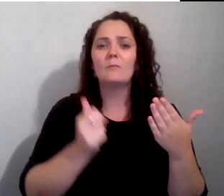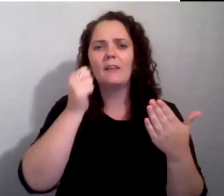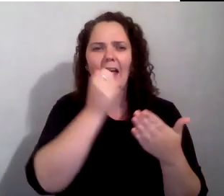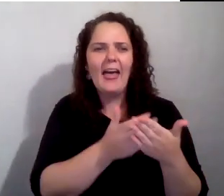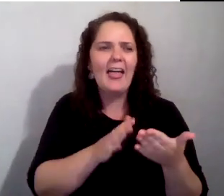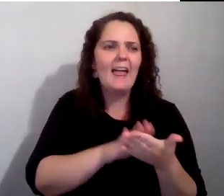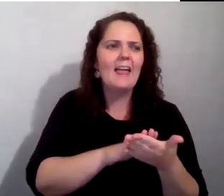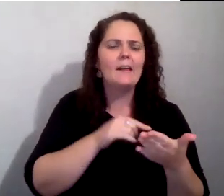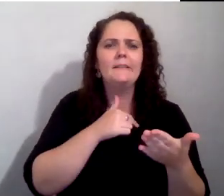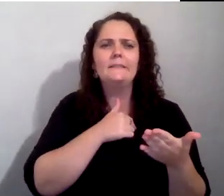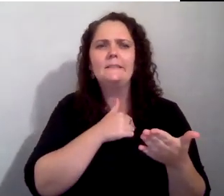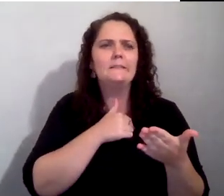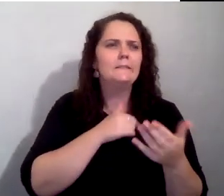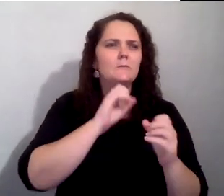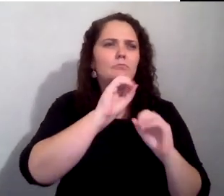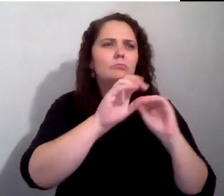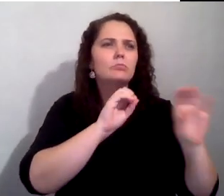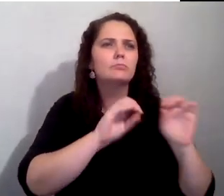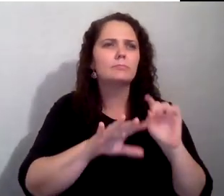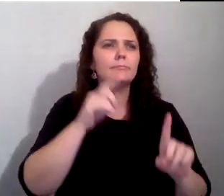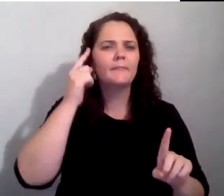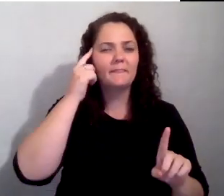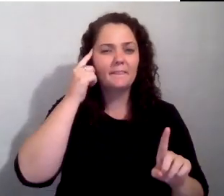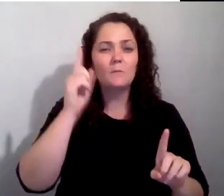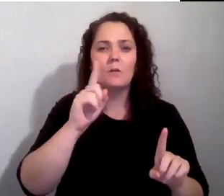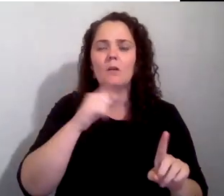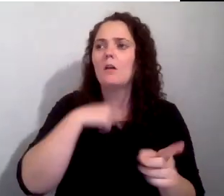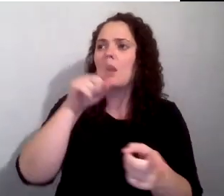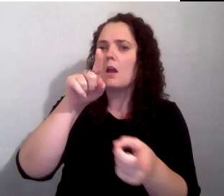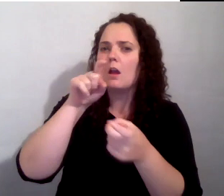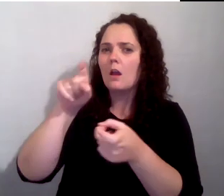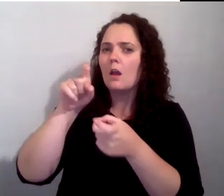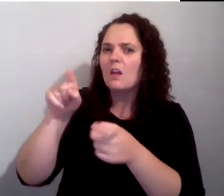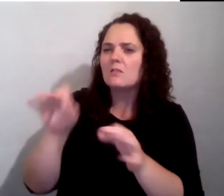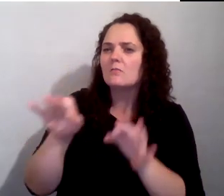installed requires us to look for singular works or small clusters of